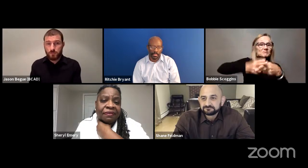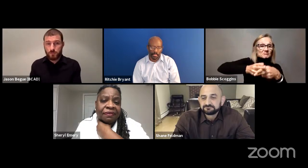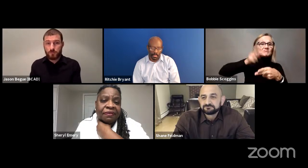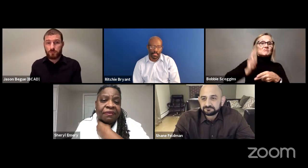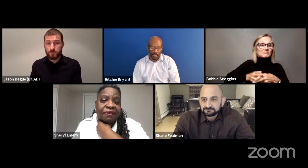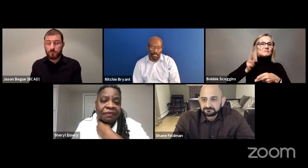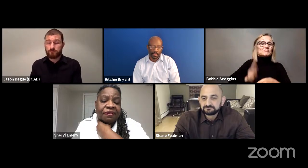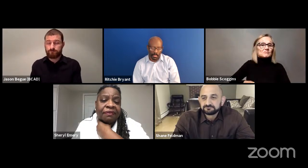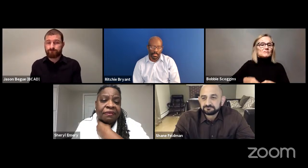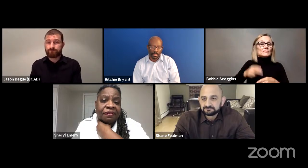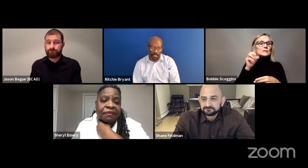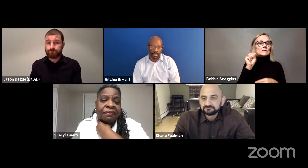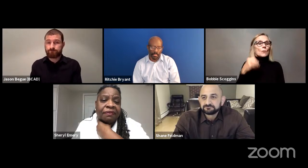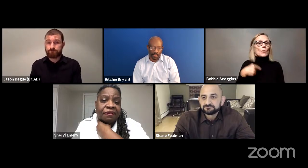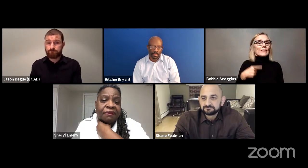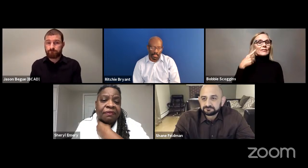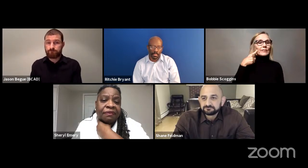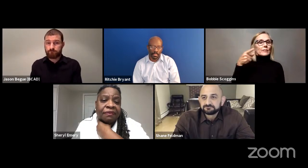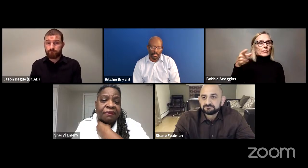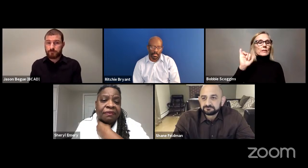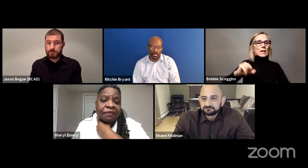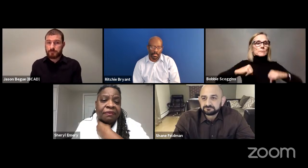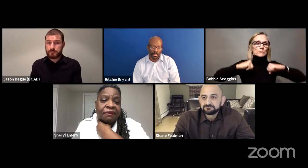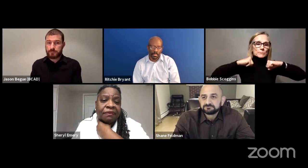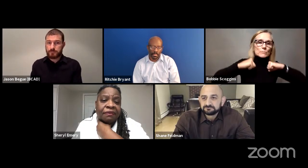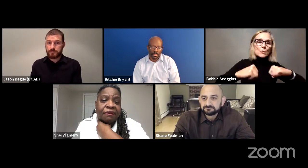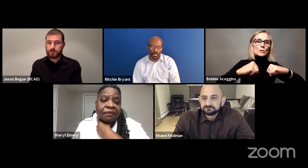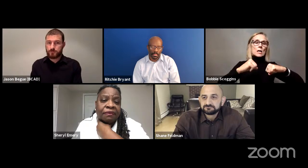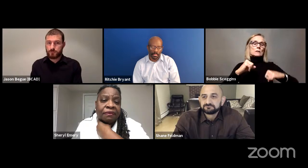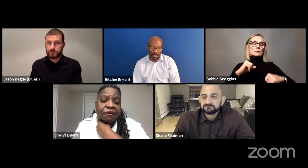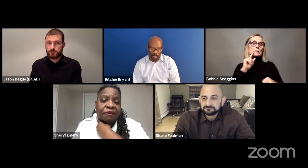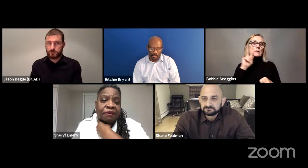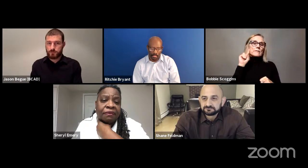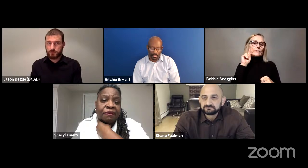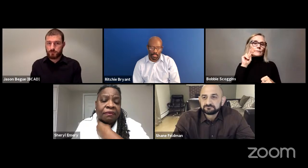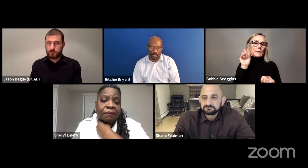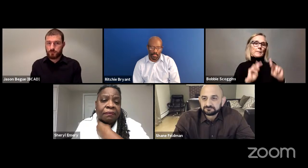are who have had their licenses revoked. So all of this is lined out. And that serves